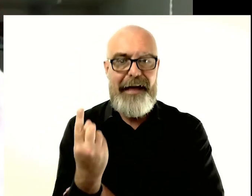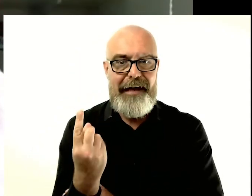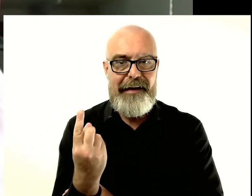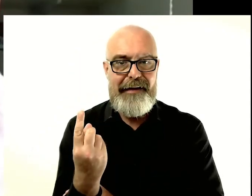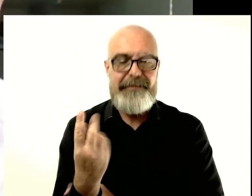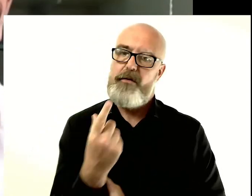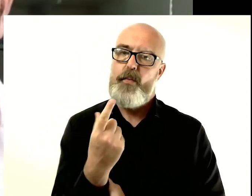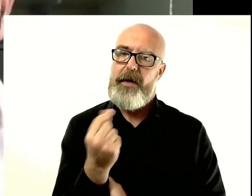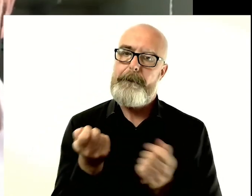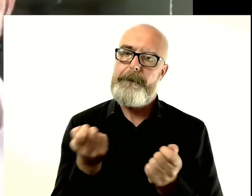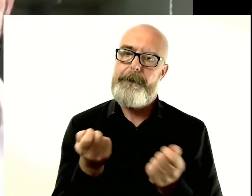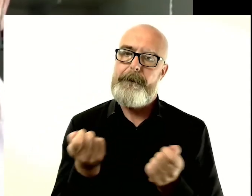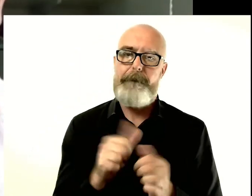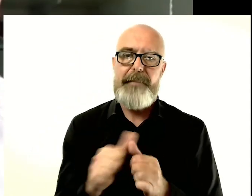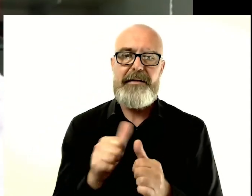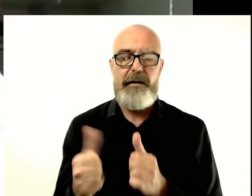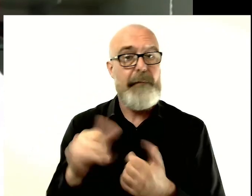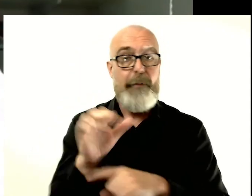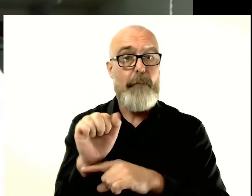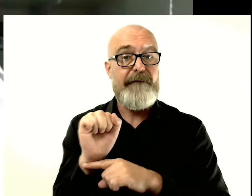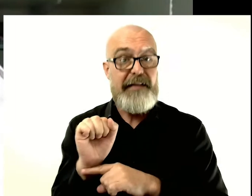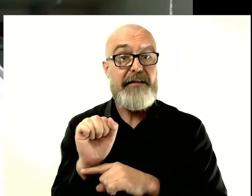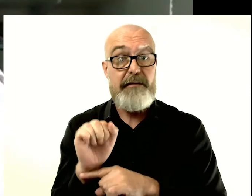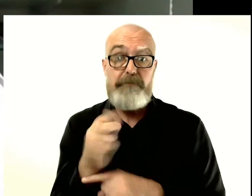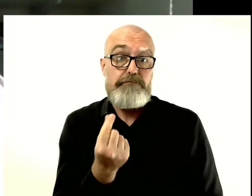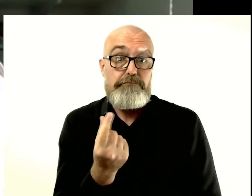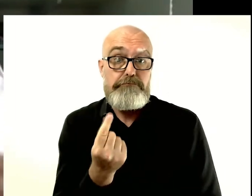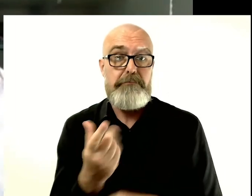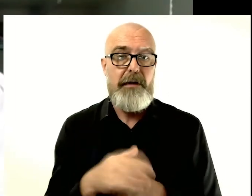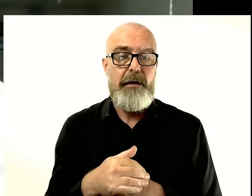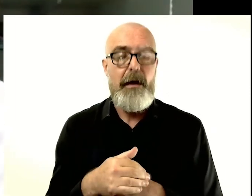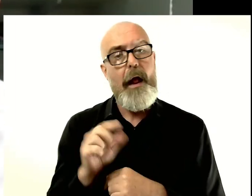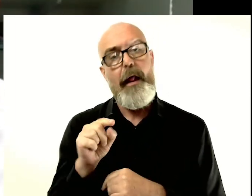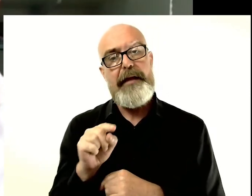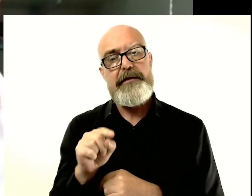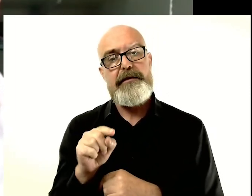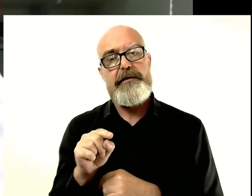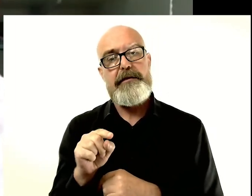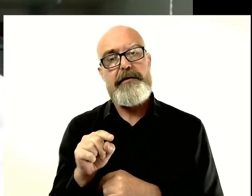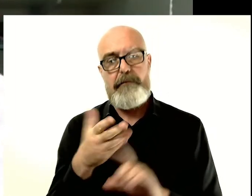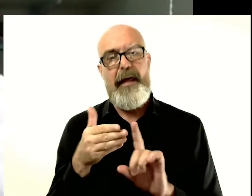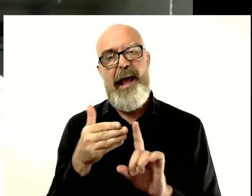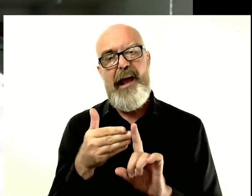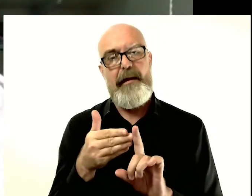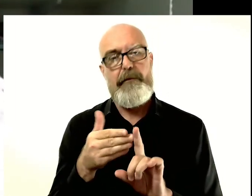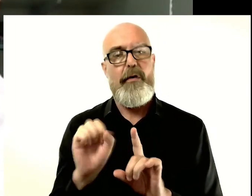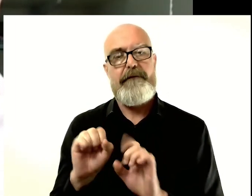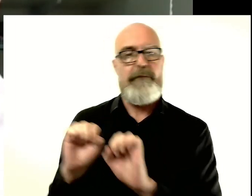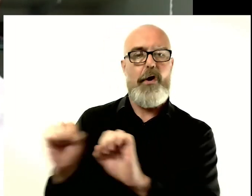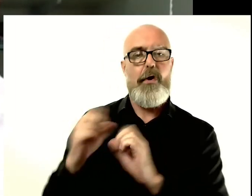we understand it we can manage it better we can even prevent it